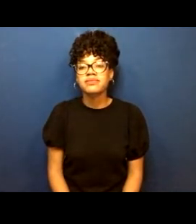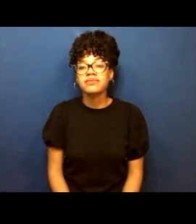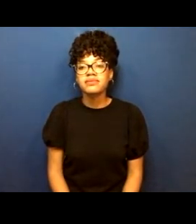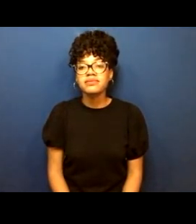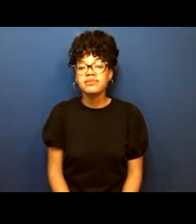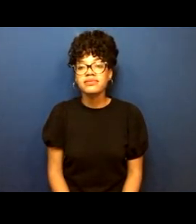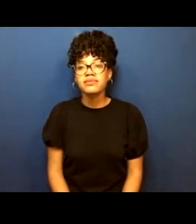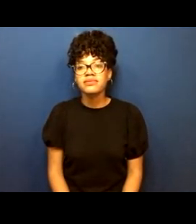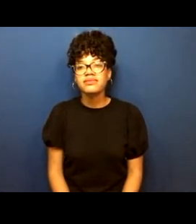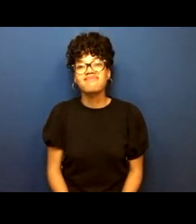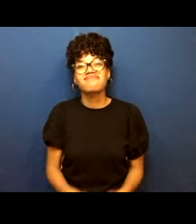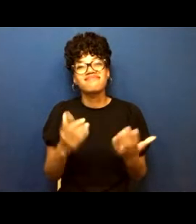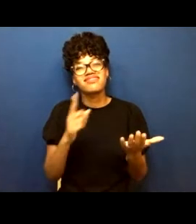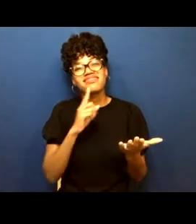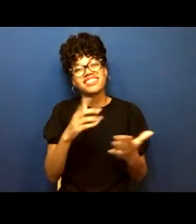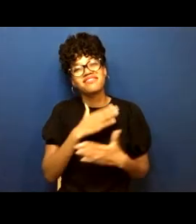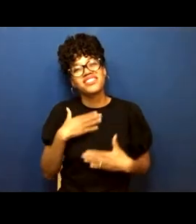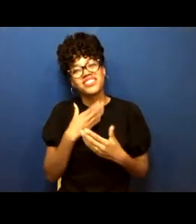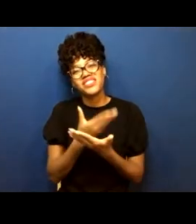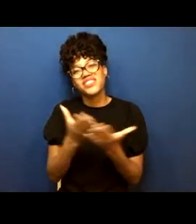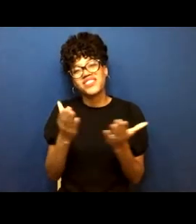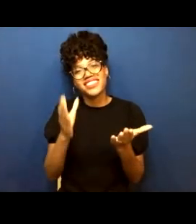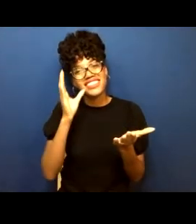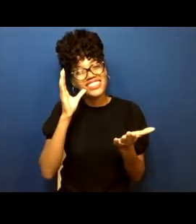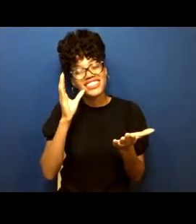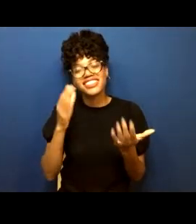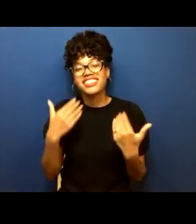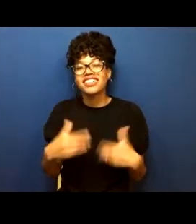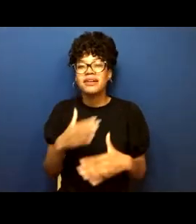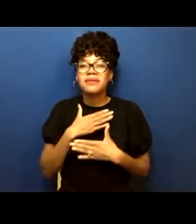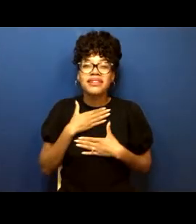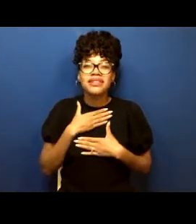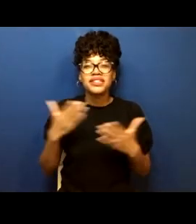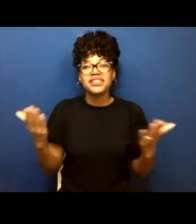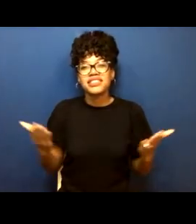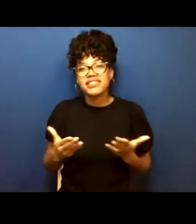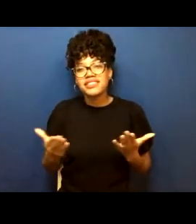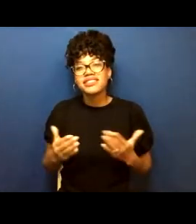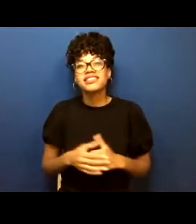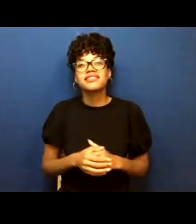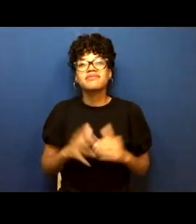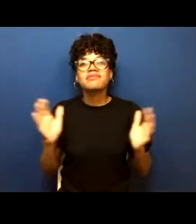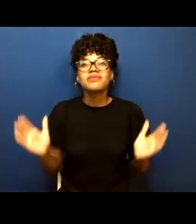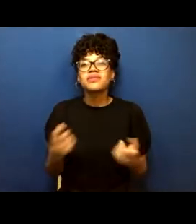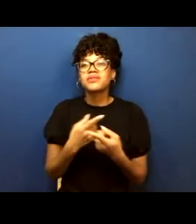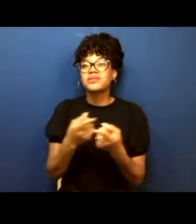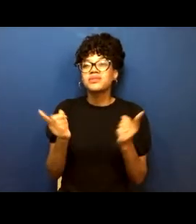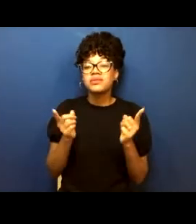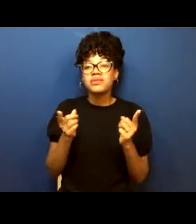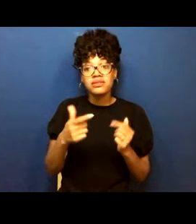So I really appreciate you all listening. It's been a pleasure to be here. I would encourage you if you're interested in kind of